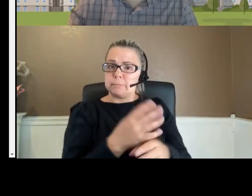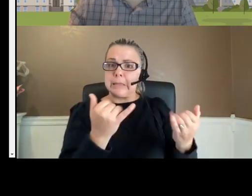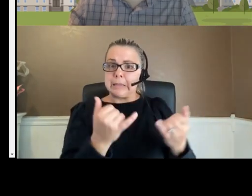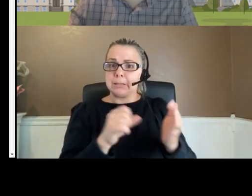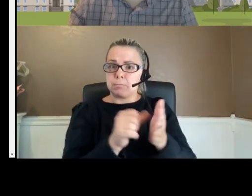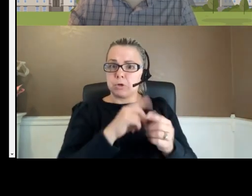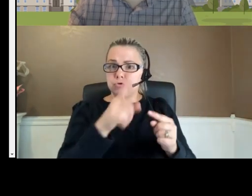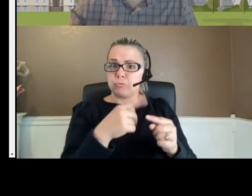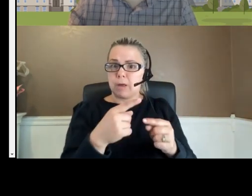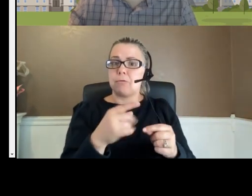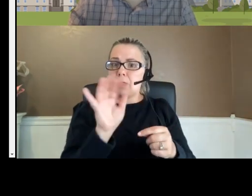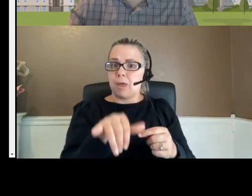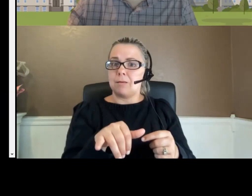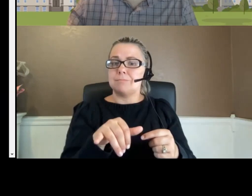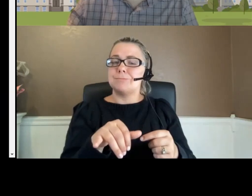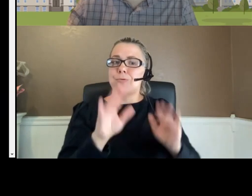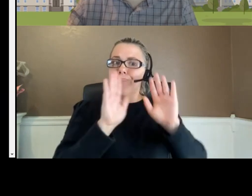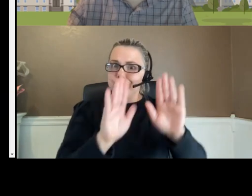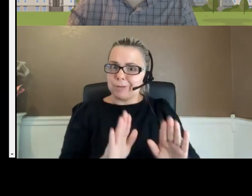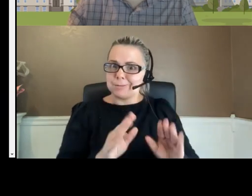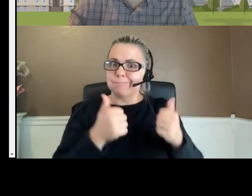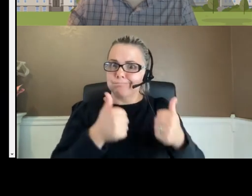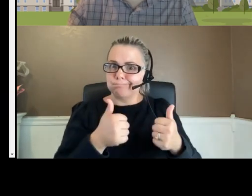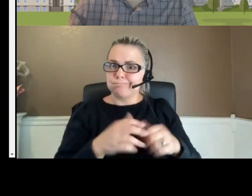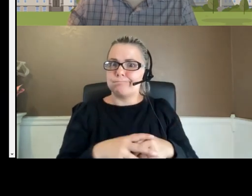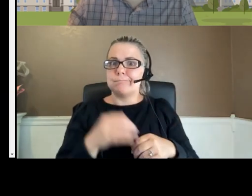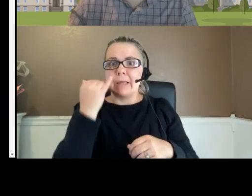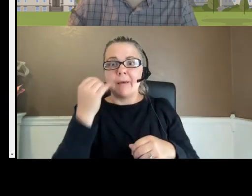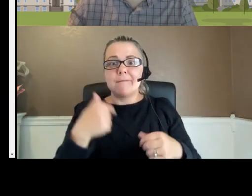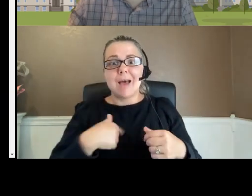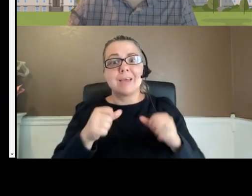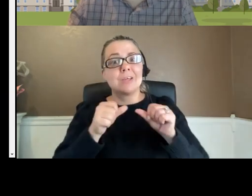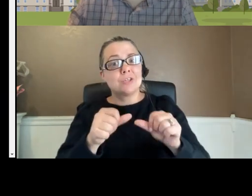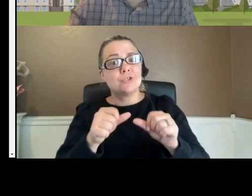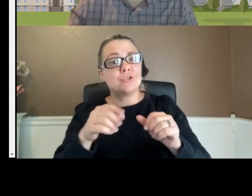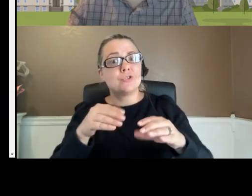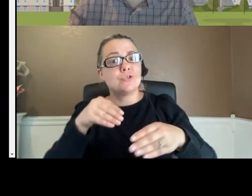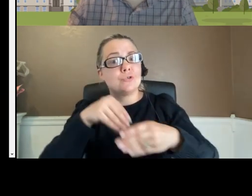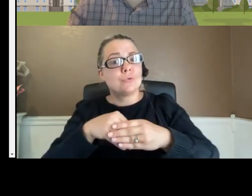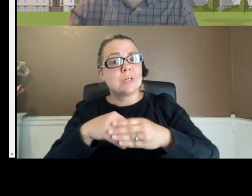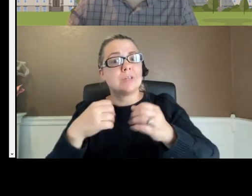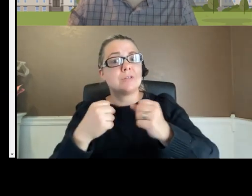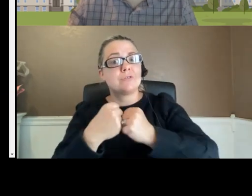and, so, excellent. If I continue in the Structure panel on the side here, it shows